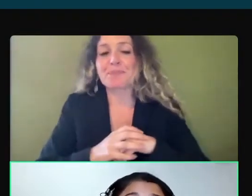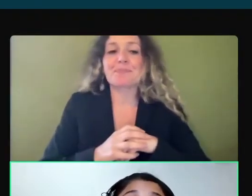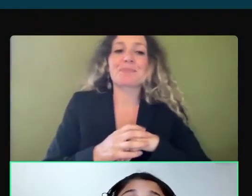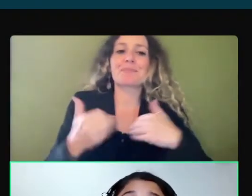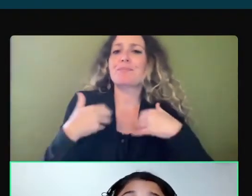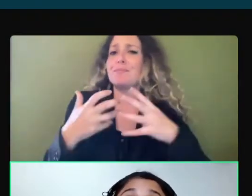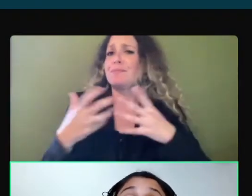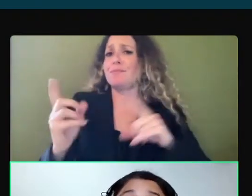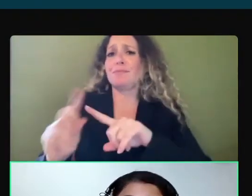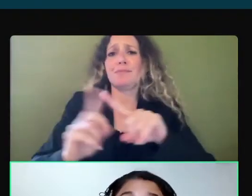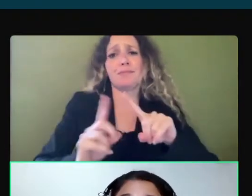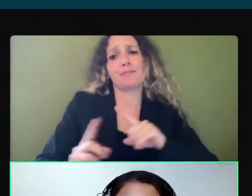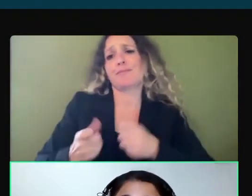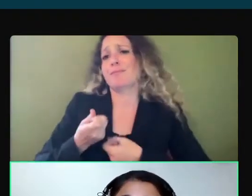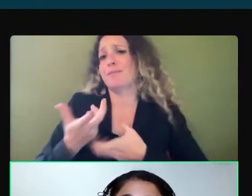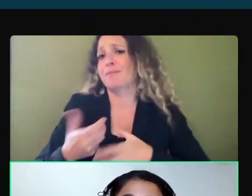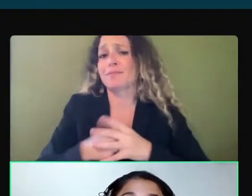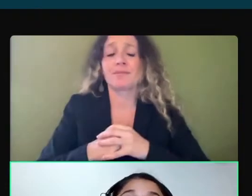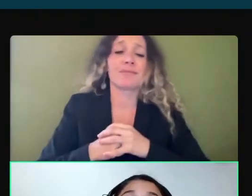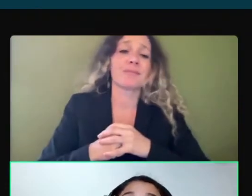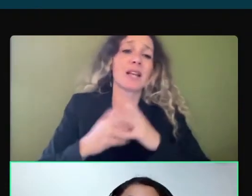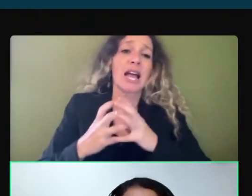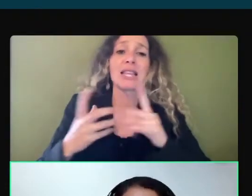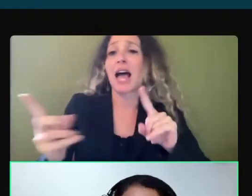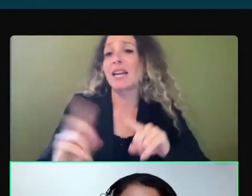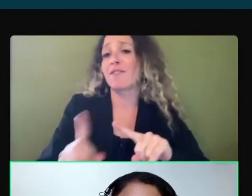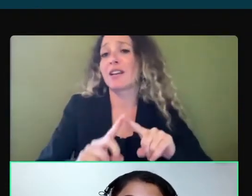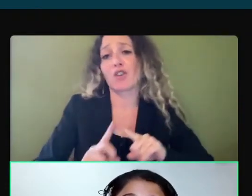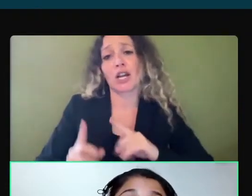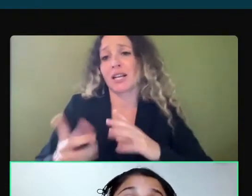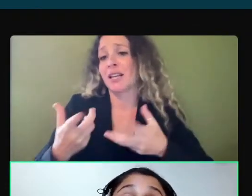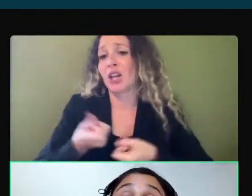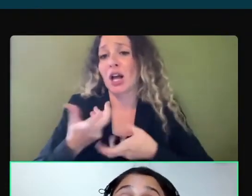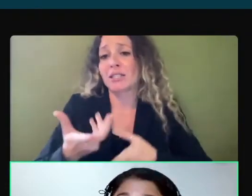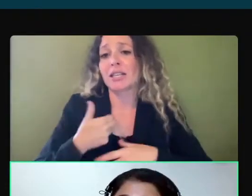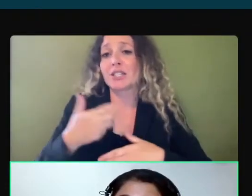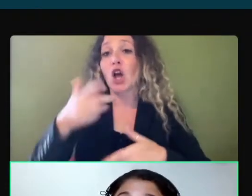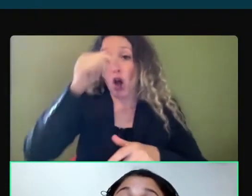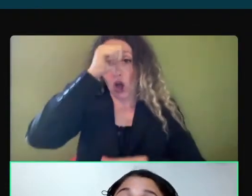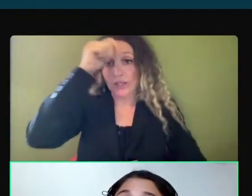lots of different types of dementia. Alzheimer's is the most common type. So